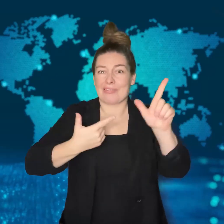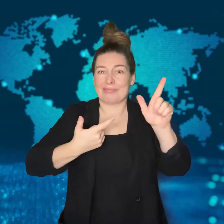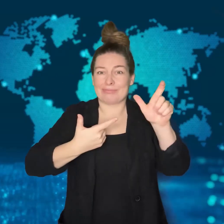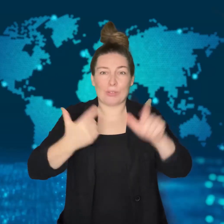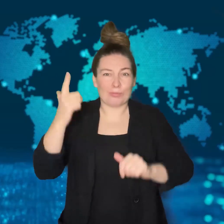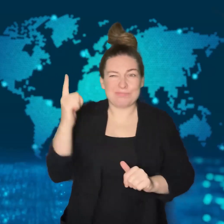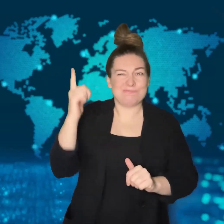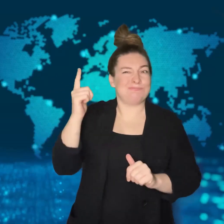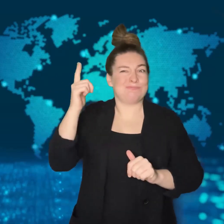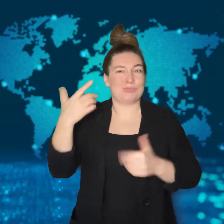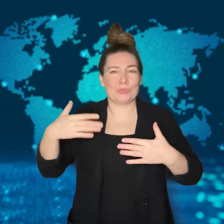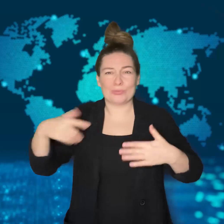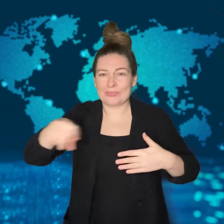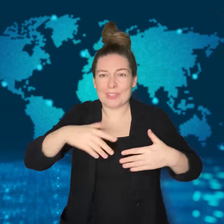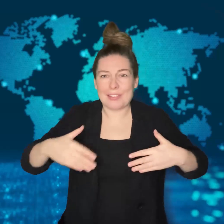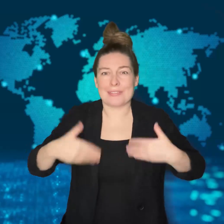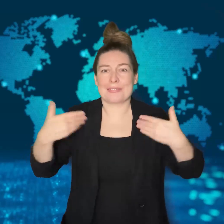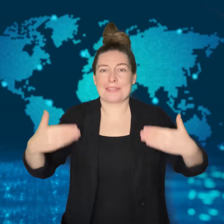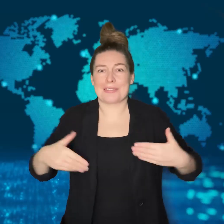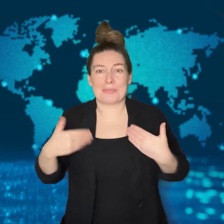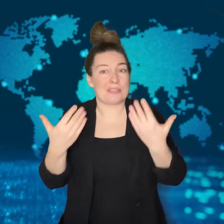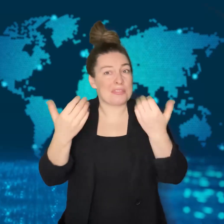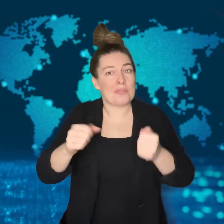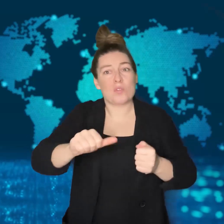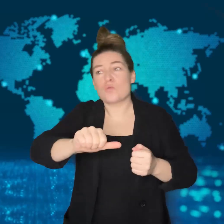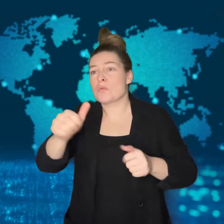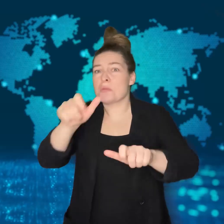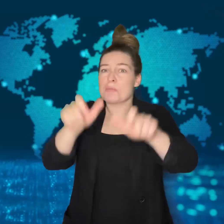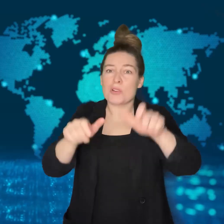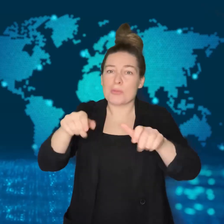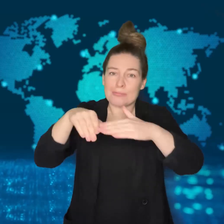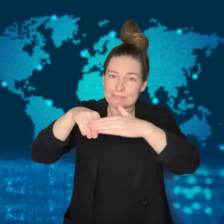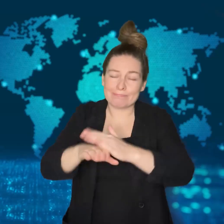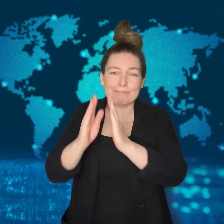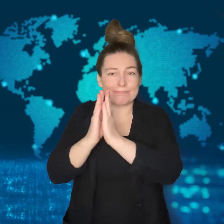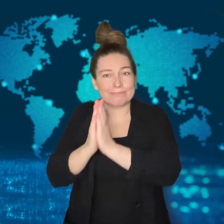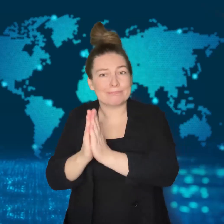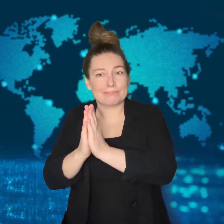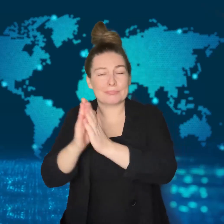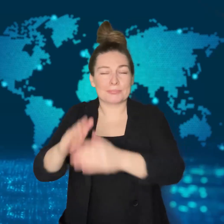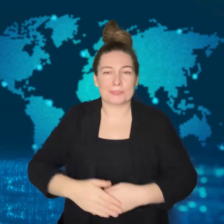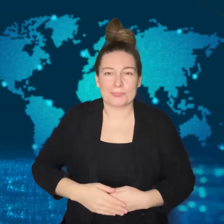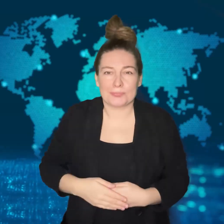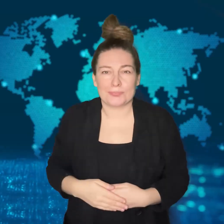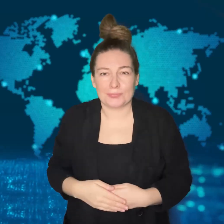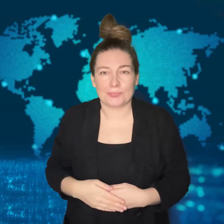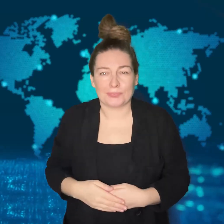People filled the streets, waving flags and firing guns as they celebrated.